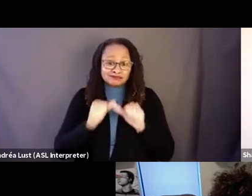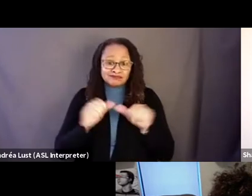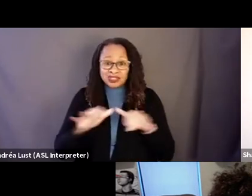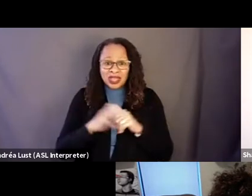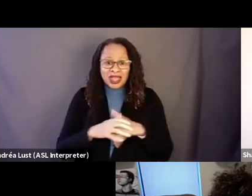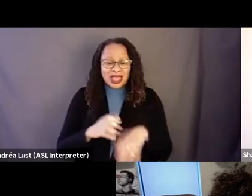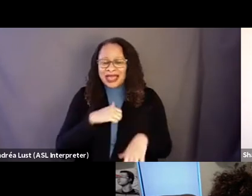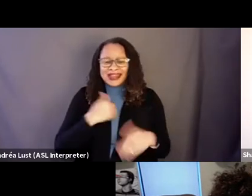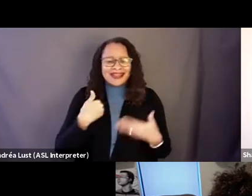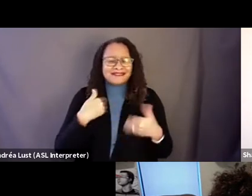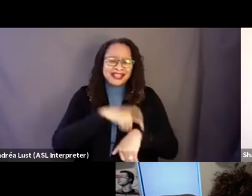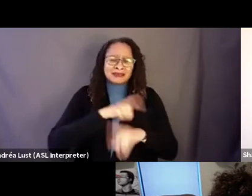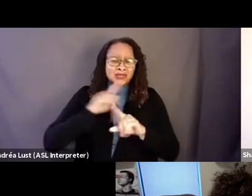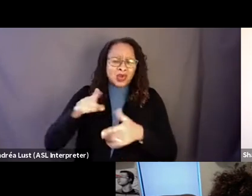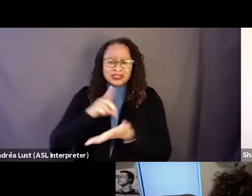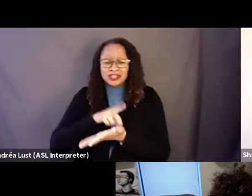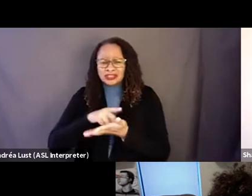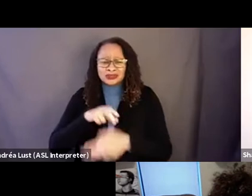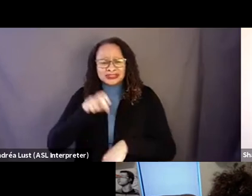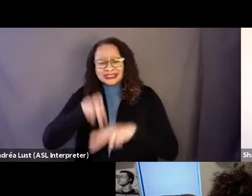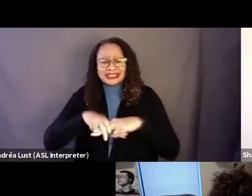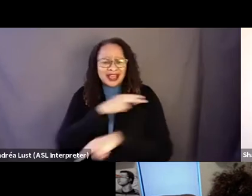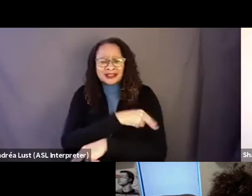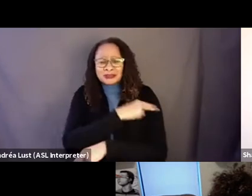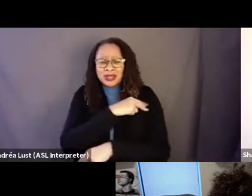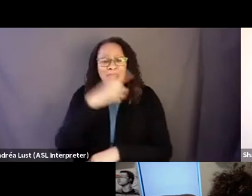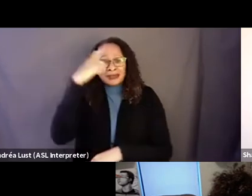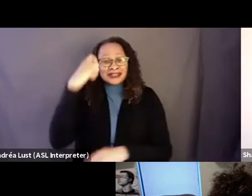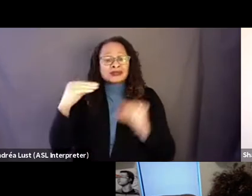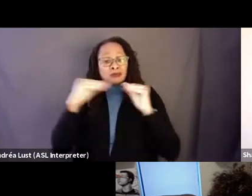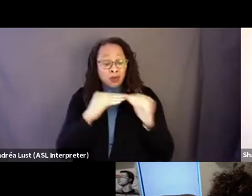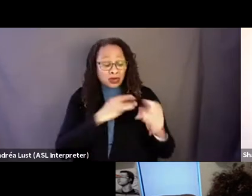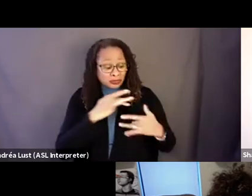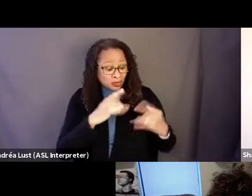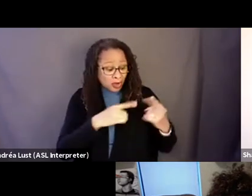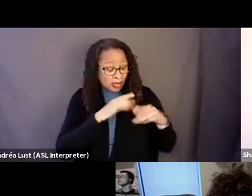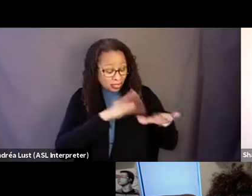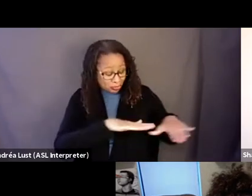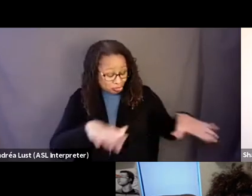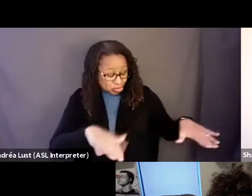Go to the doctor, be laid up in the hospital or anything, 'cause I was more concerned of what's gonna happen with my parents.